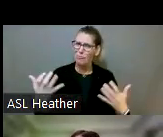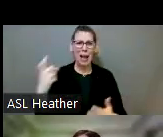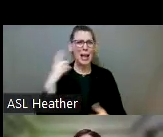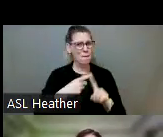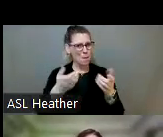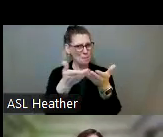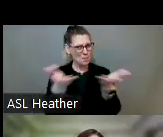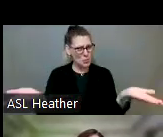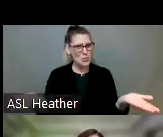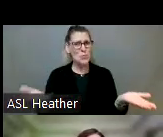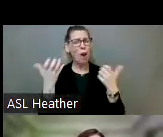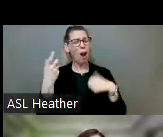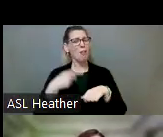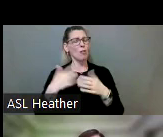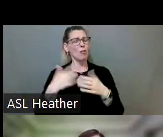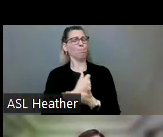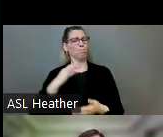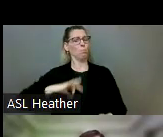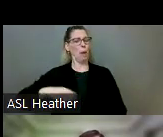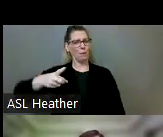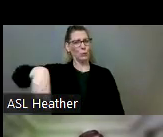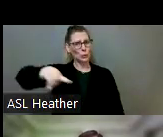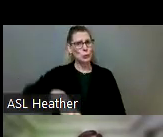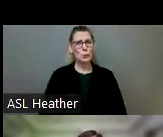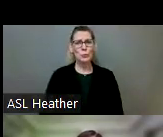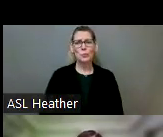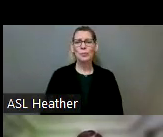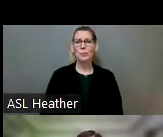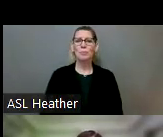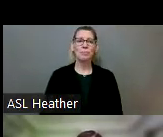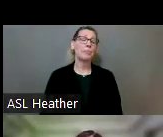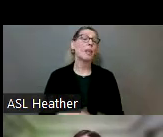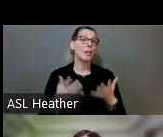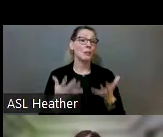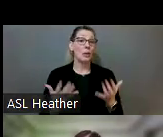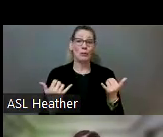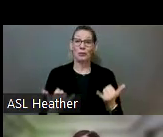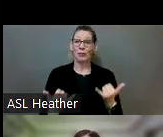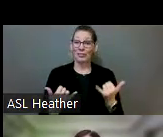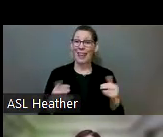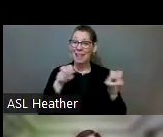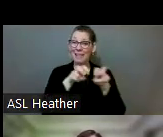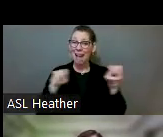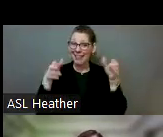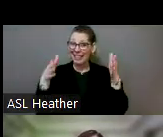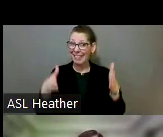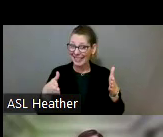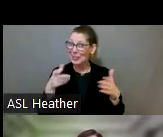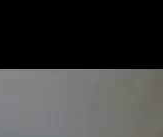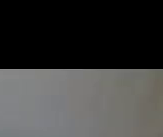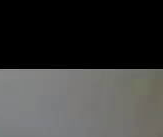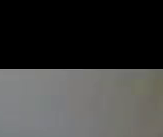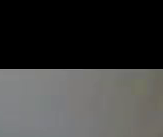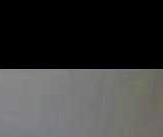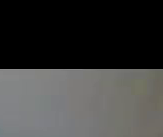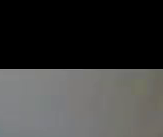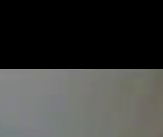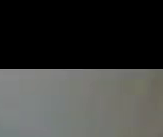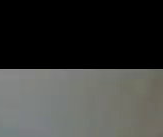to be useful to you as well. So today our panelists are Jennifer Wiley, and